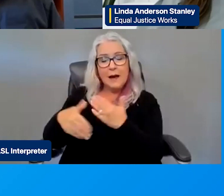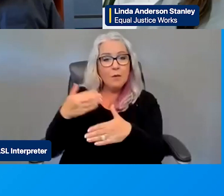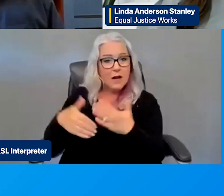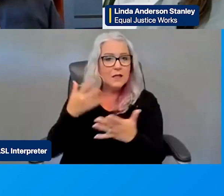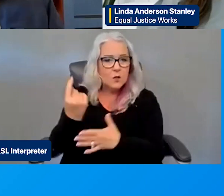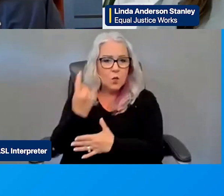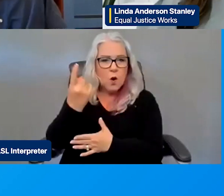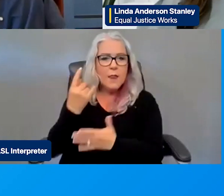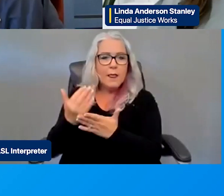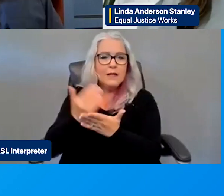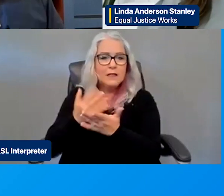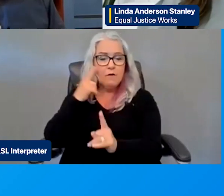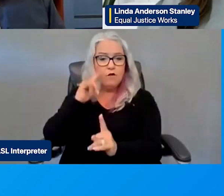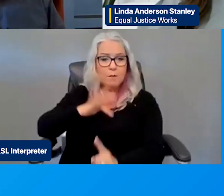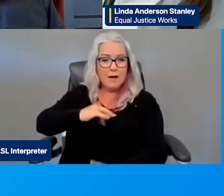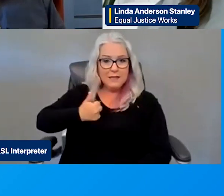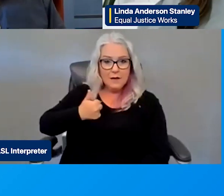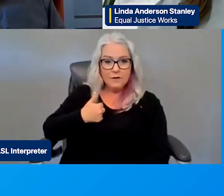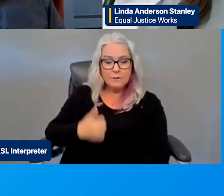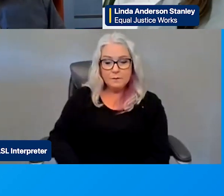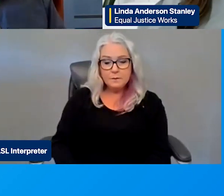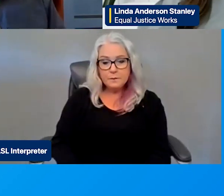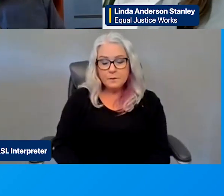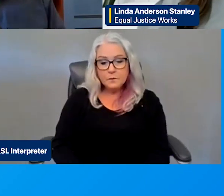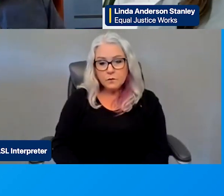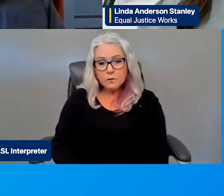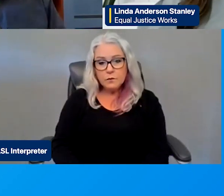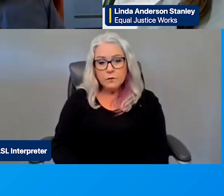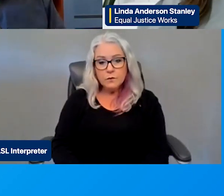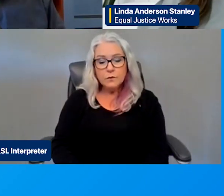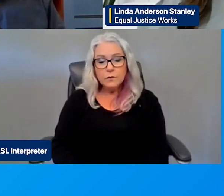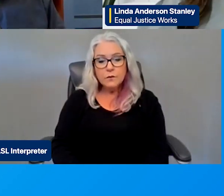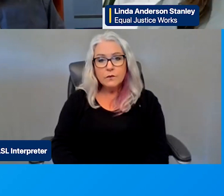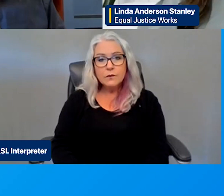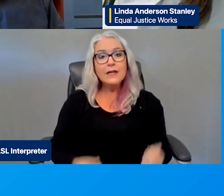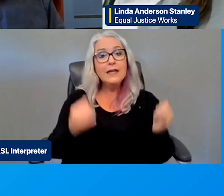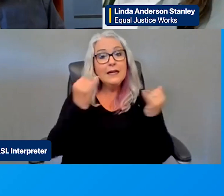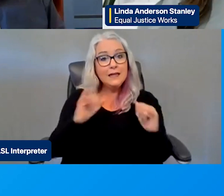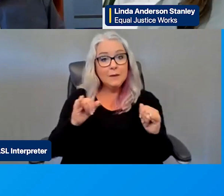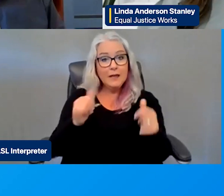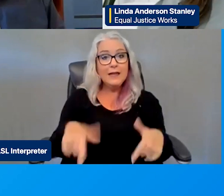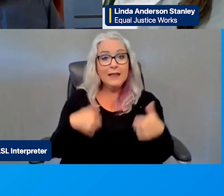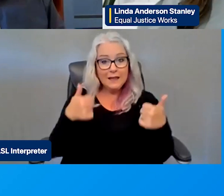Which is those Independent Living Centers spent three to four years prepping before it